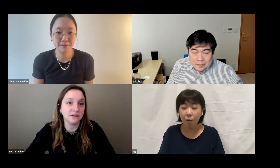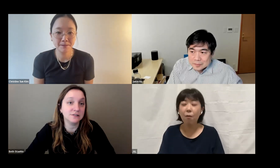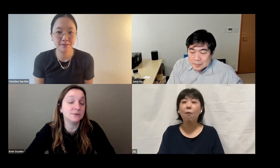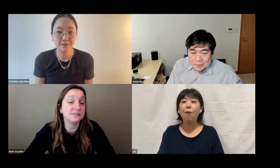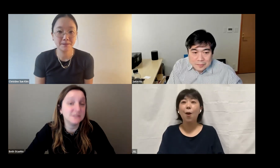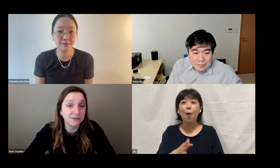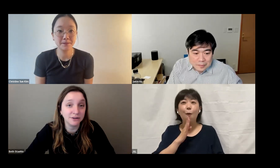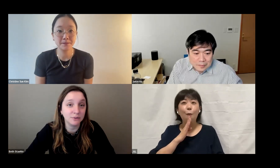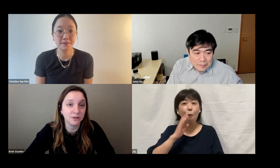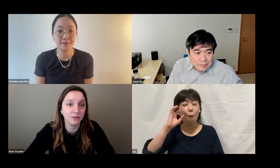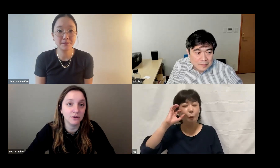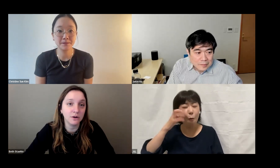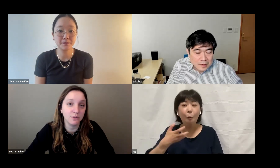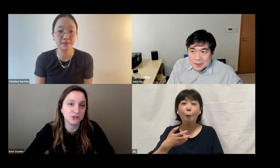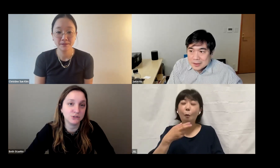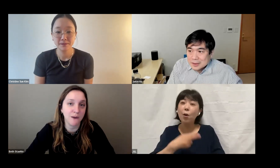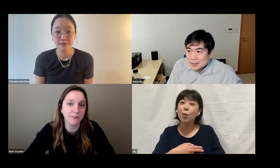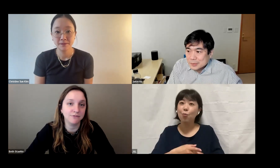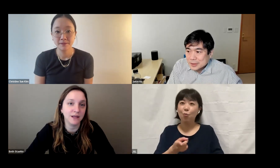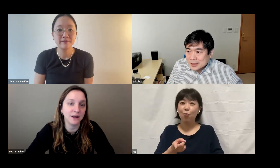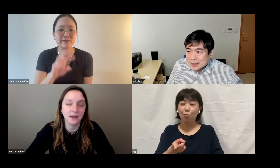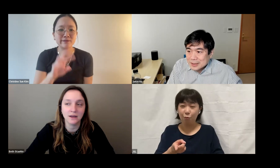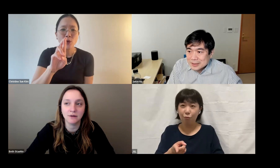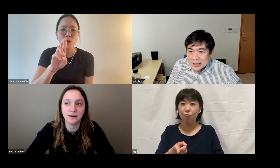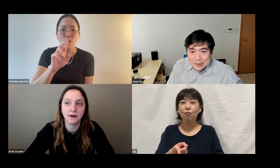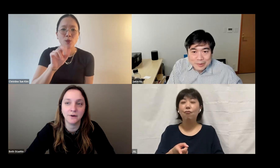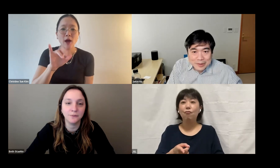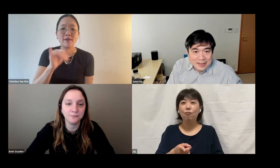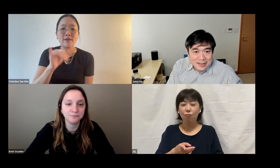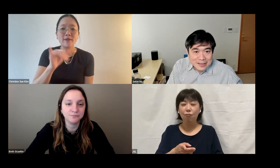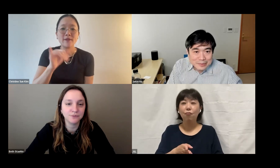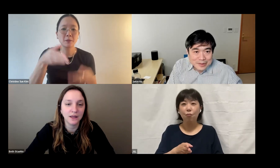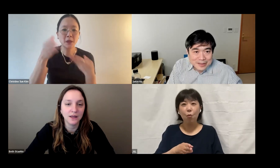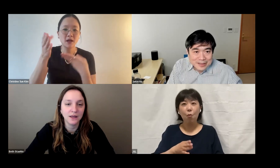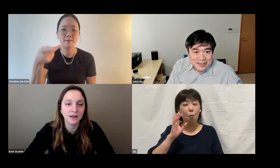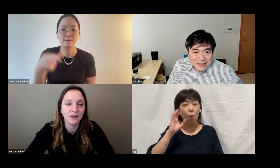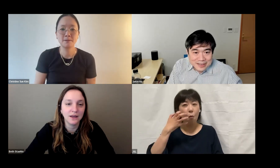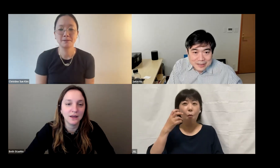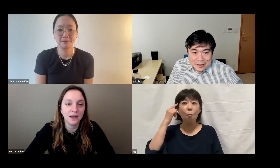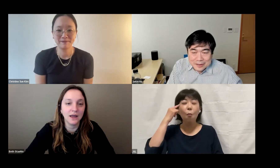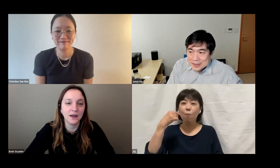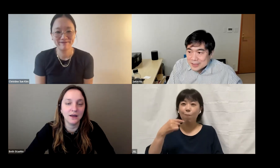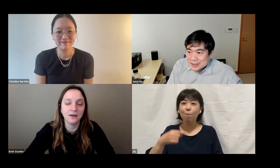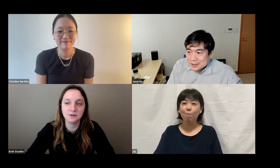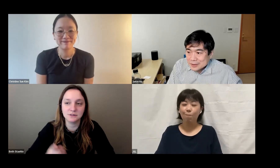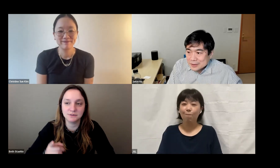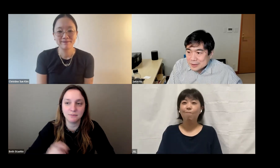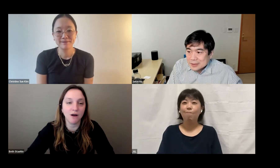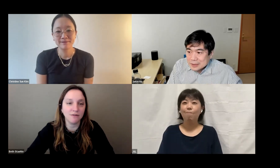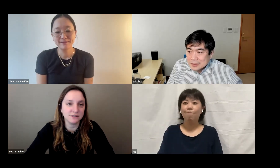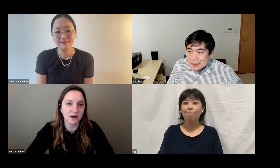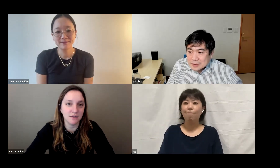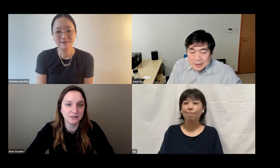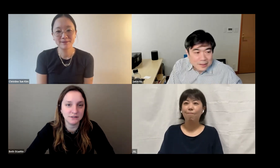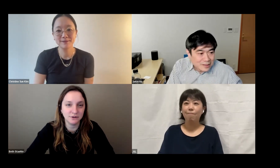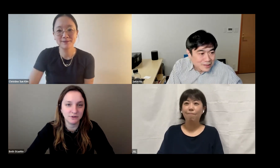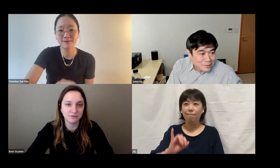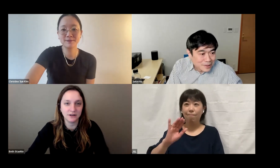so it's definitely worth a look, which is why I'm flagging it now. Yeah, so yeah, and so it's from Ravi’s comment if you can find it.